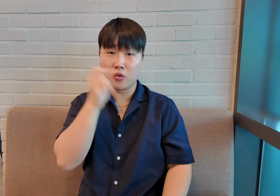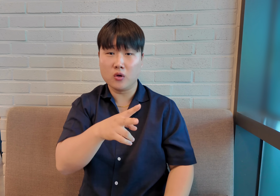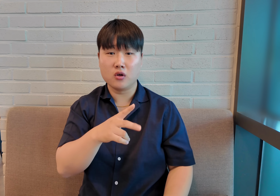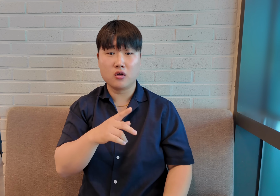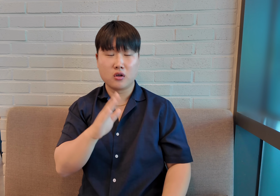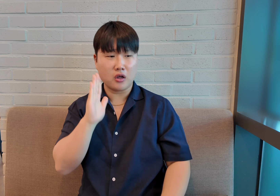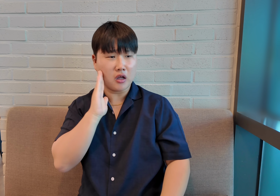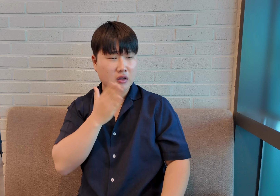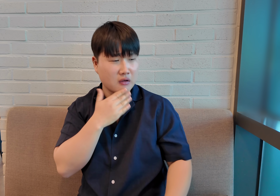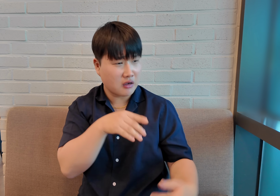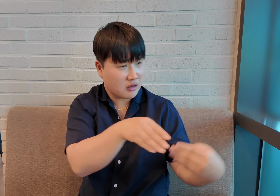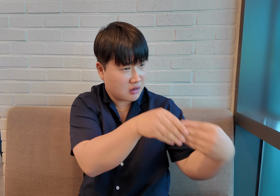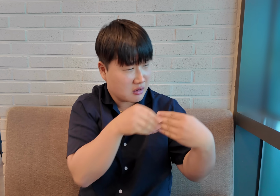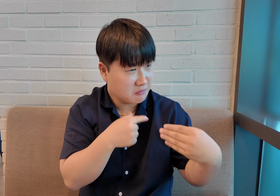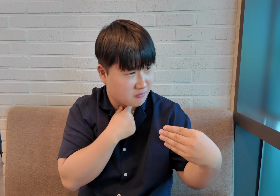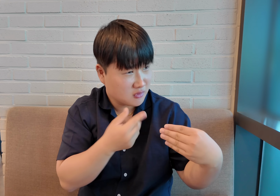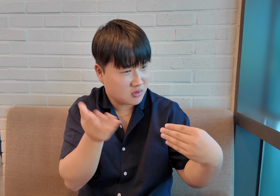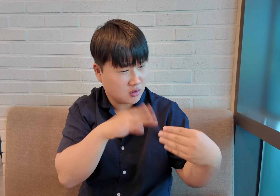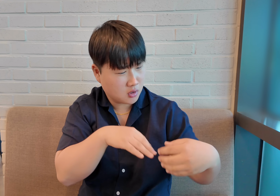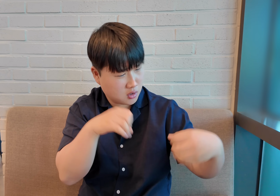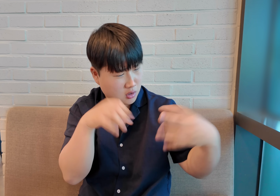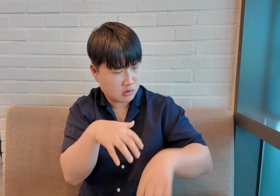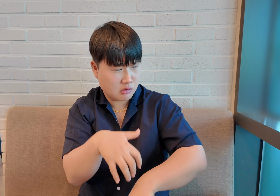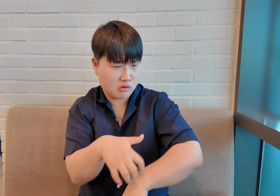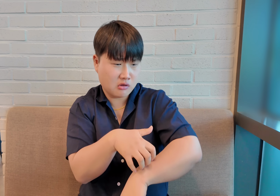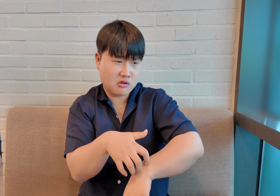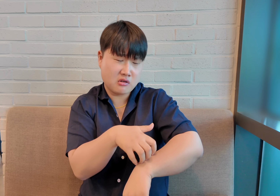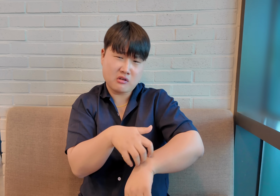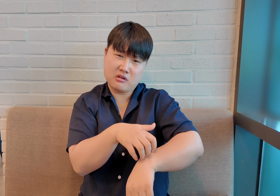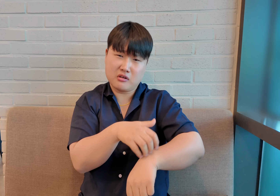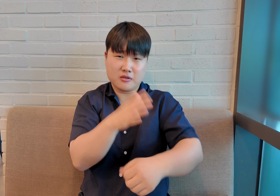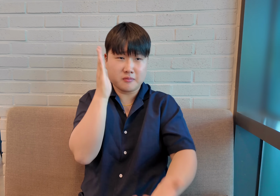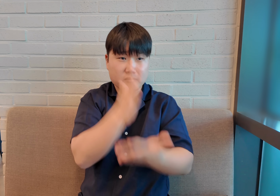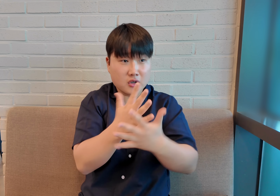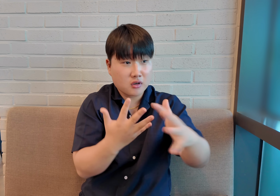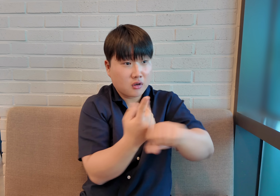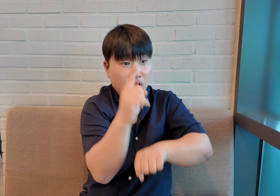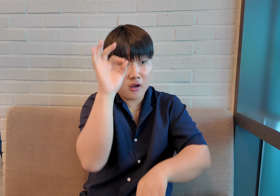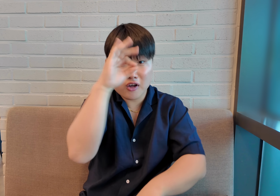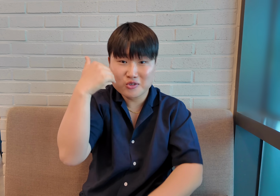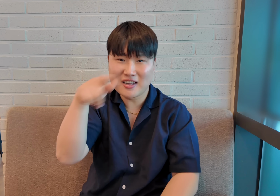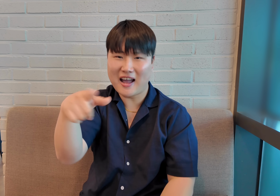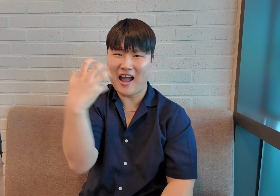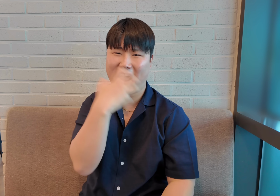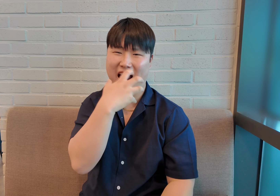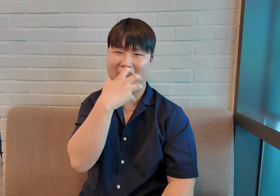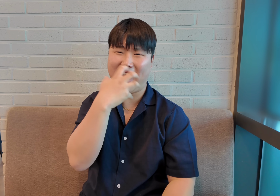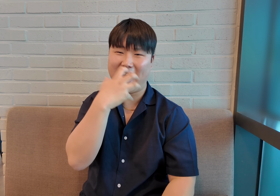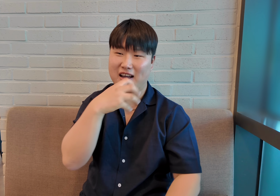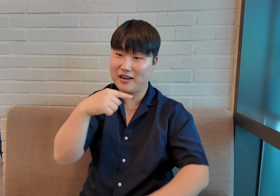There are times when you want to bring a deaf person and talk with them, but they are too lazy. As a result, you end up looking for a hearing person, not a deaf person.